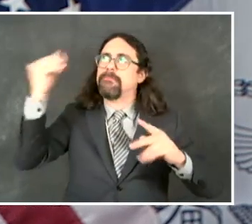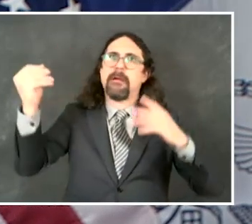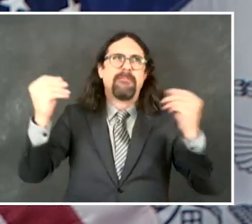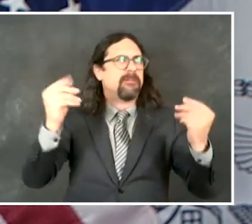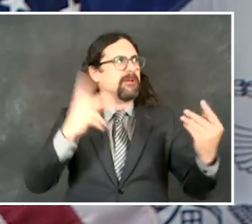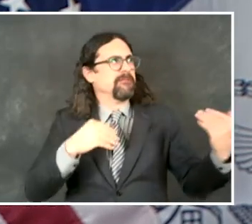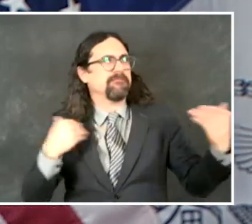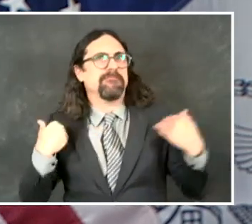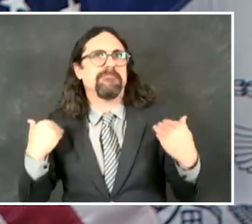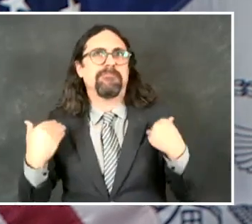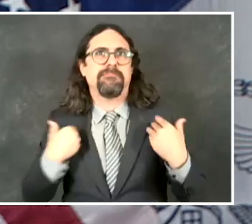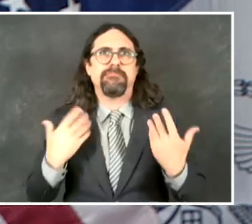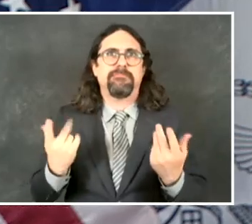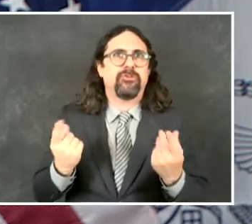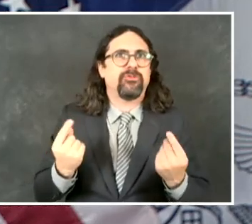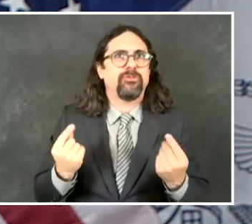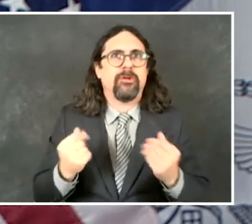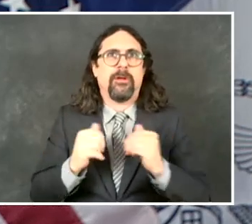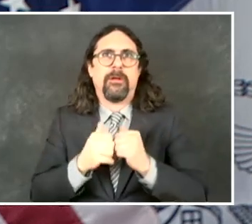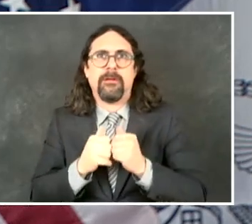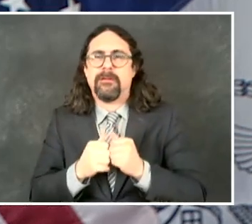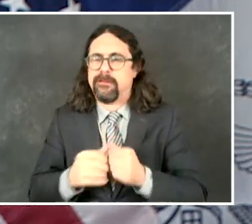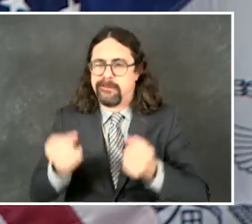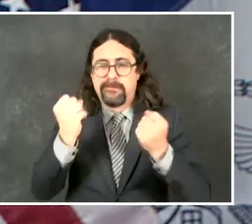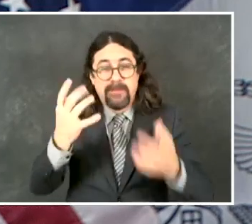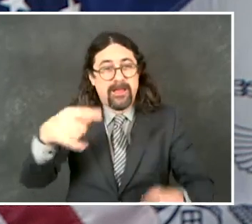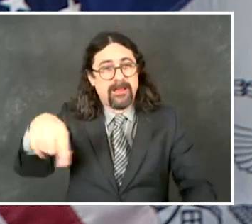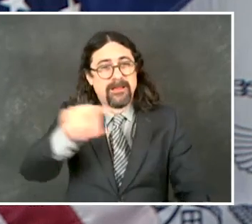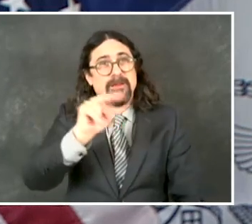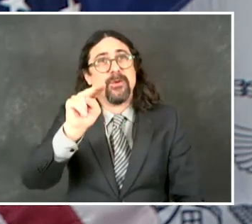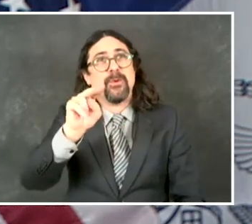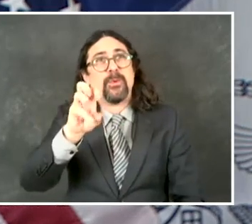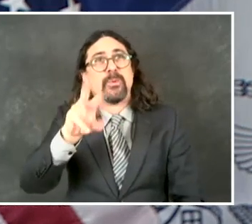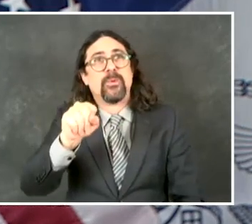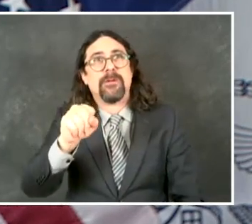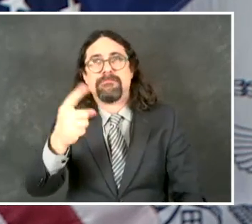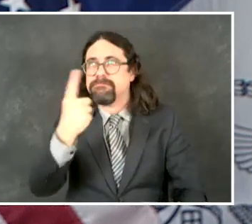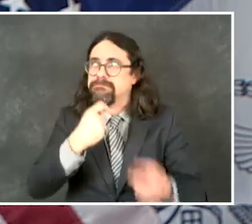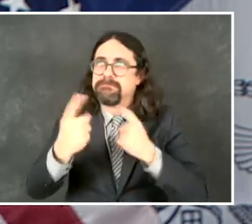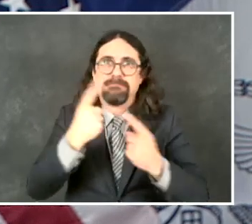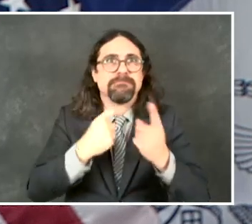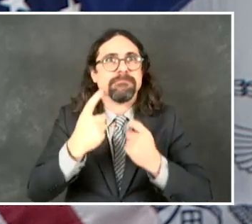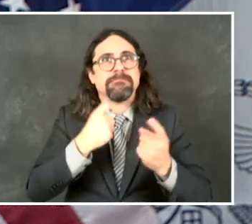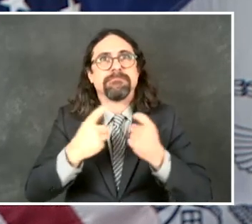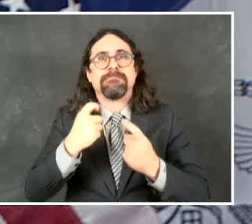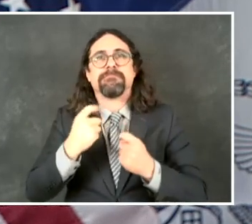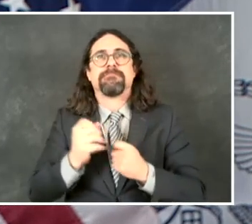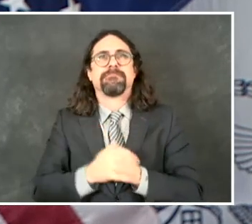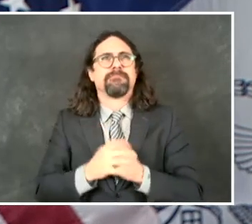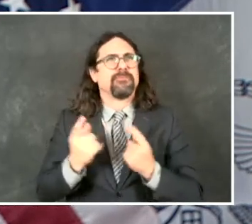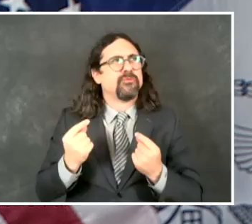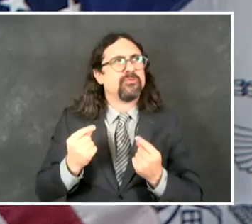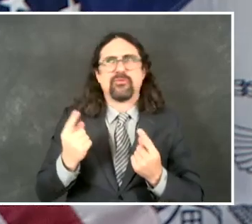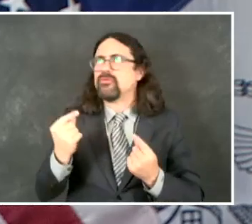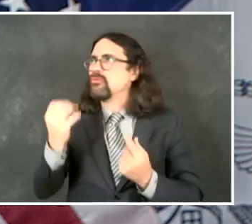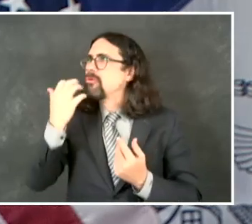TH WEE AHETR HAS GOTTEN WARMER. MORE PEOPLE WILL BE OUTSIDE. WE'VE GOTTEN